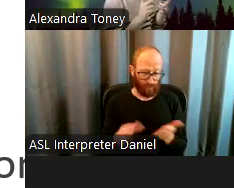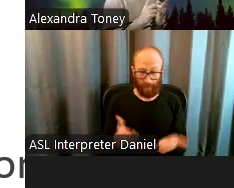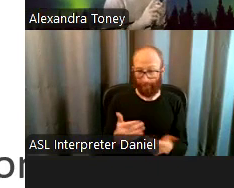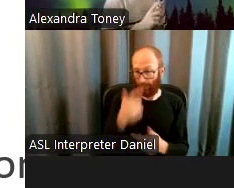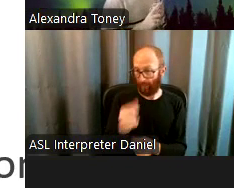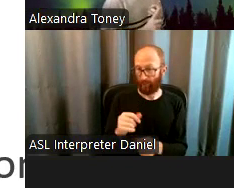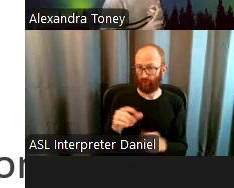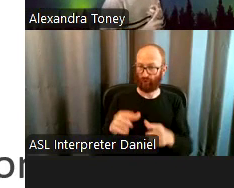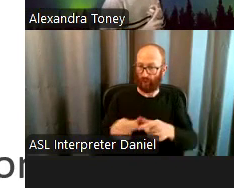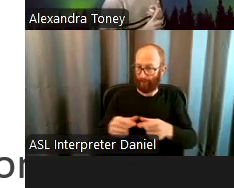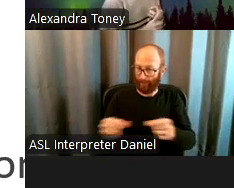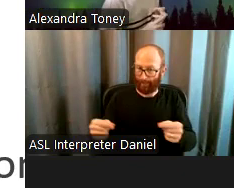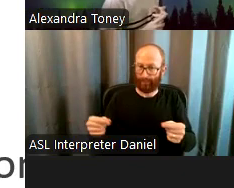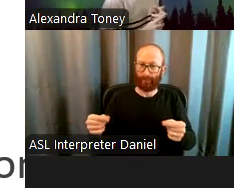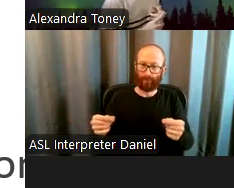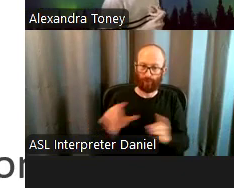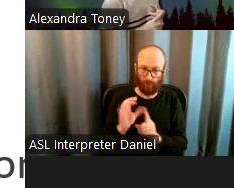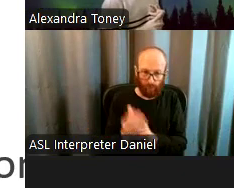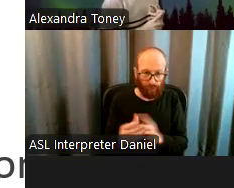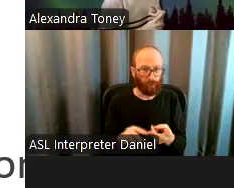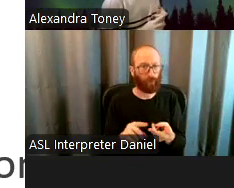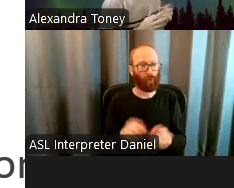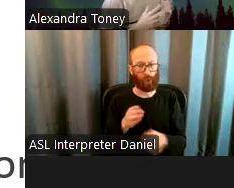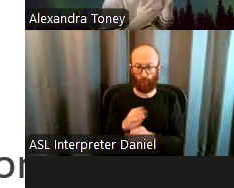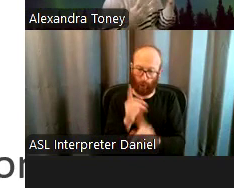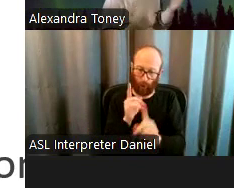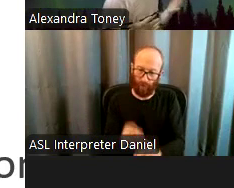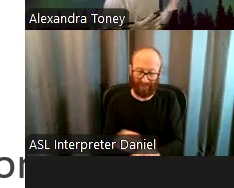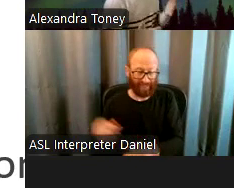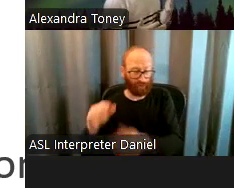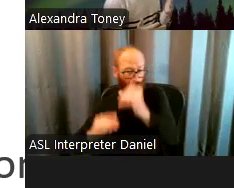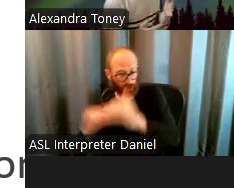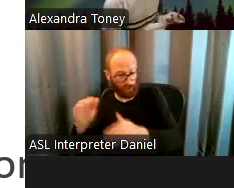career goal of construction, and so these are courses that can be open to all students and